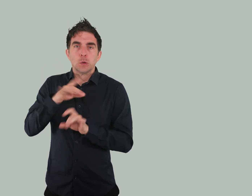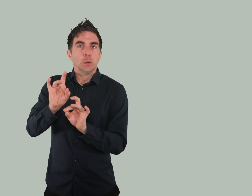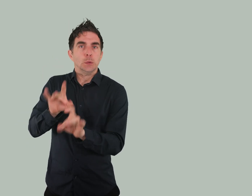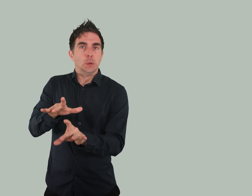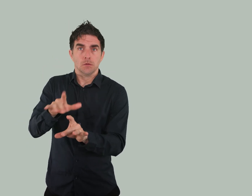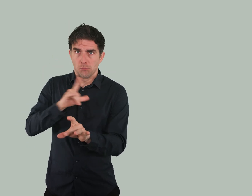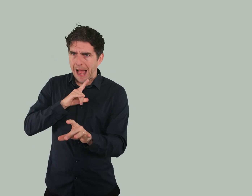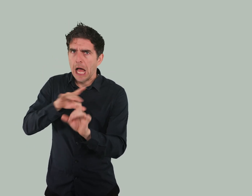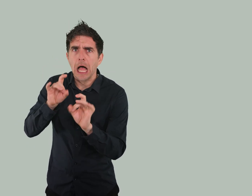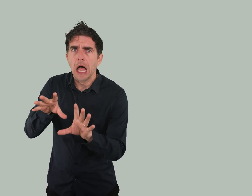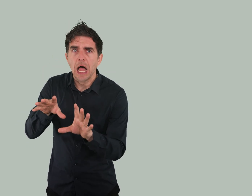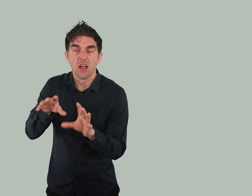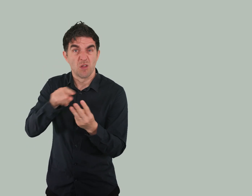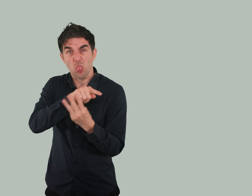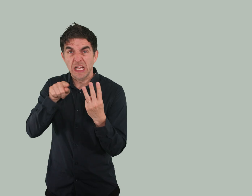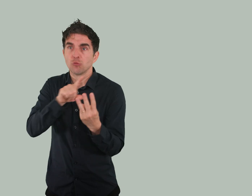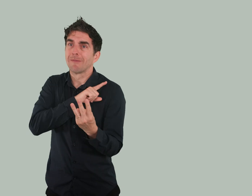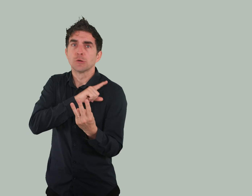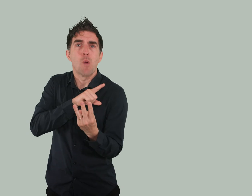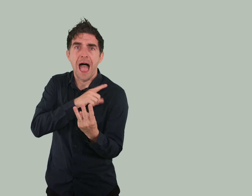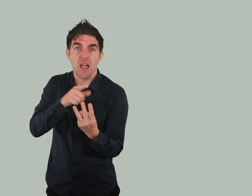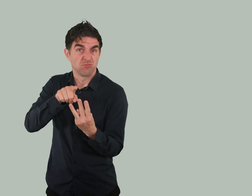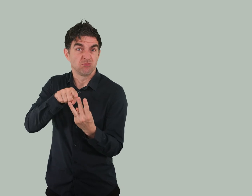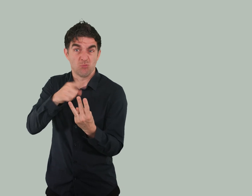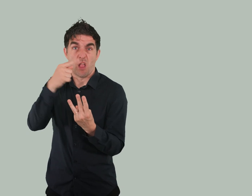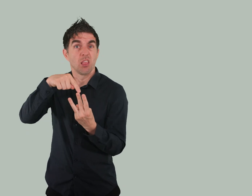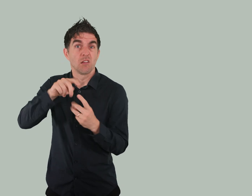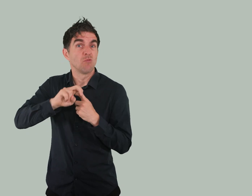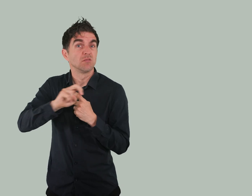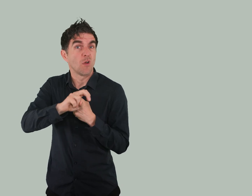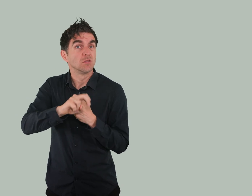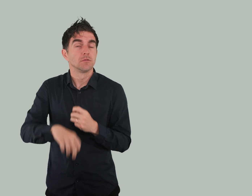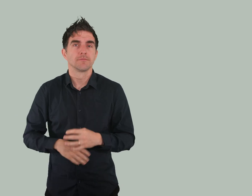why students considered leaving college.